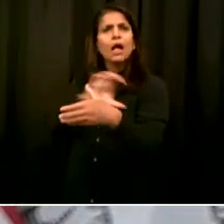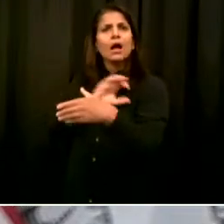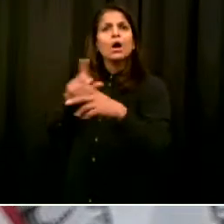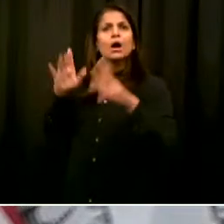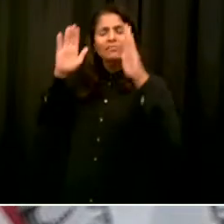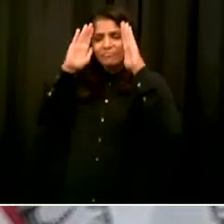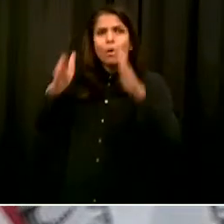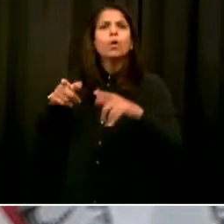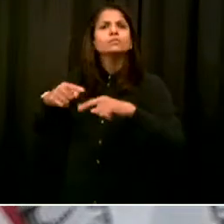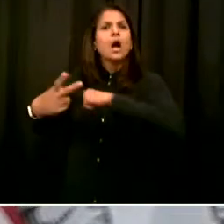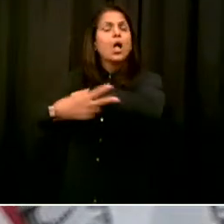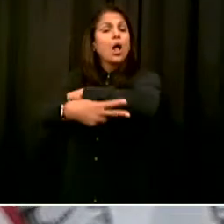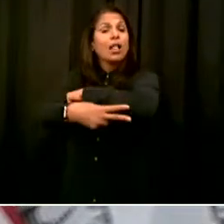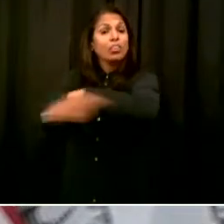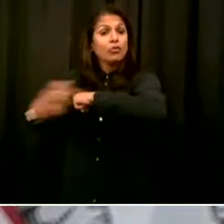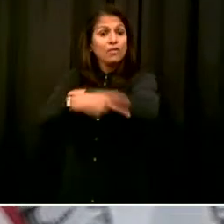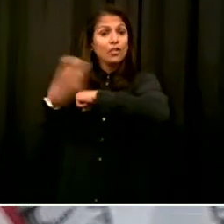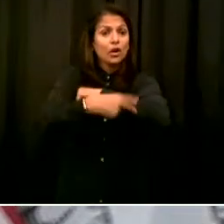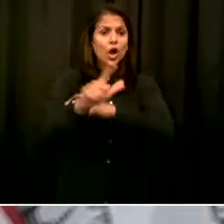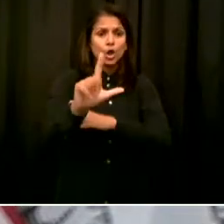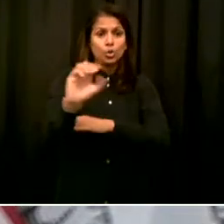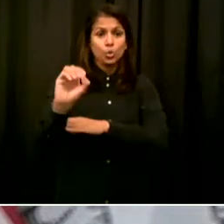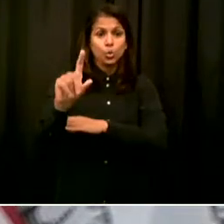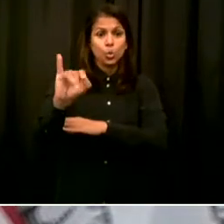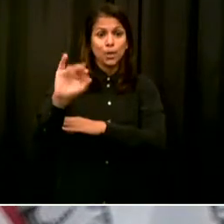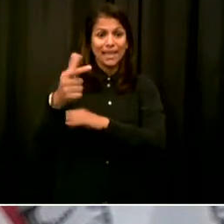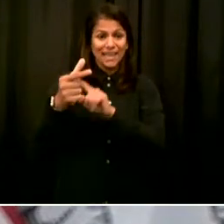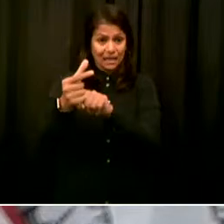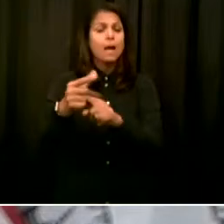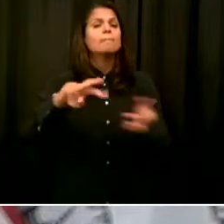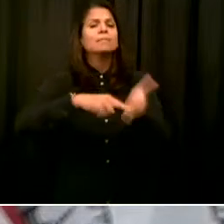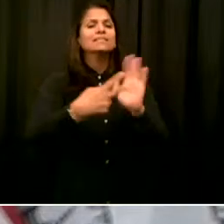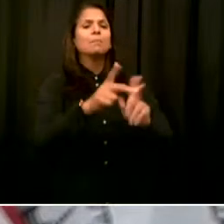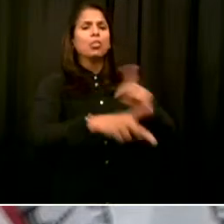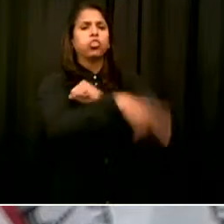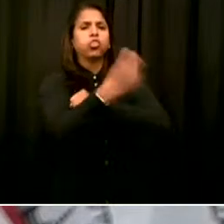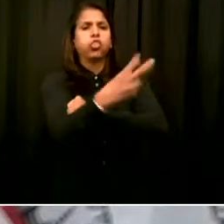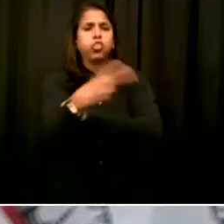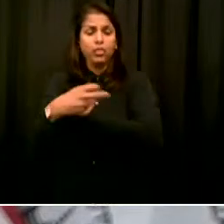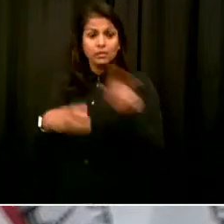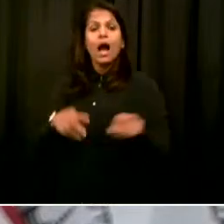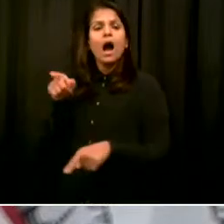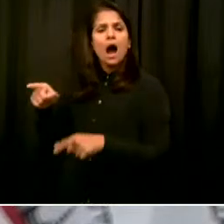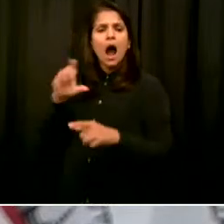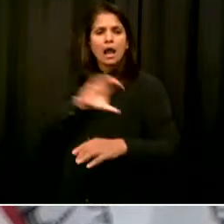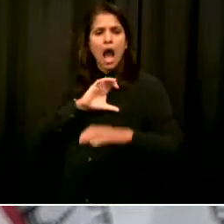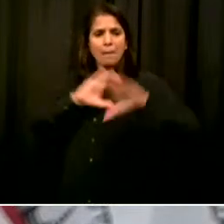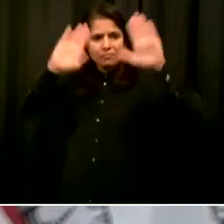YOUR UNDERSTANDING OF WHAT THEY ARE GOING TO DO AND HOW WILL THEY APAPROPACH INCIDENTS OF